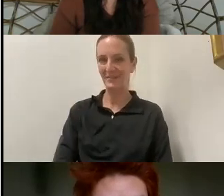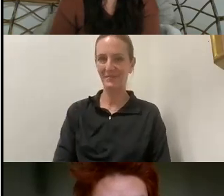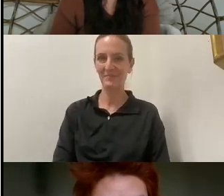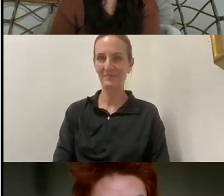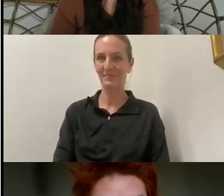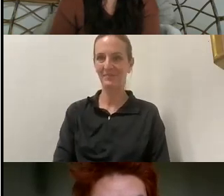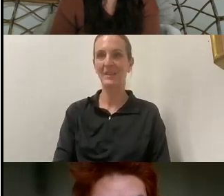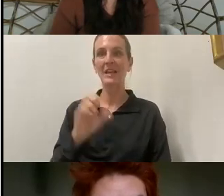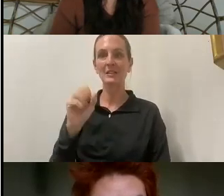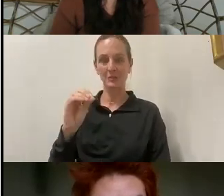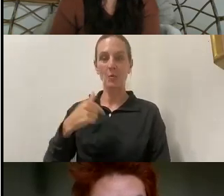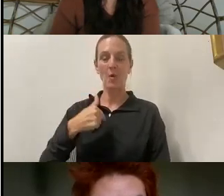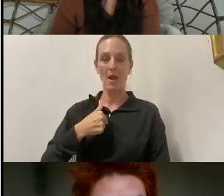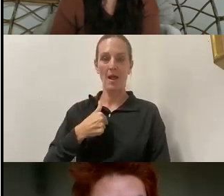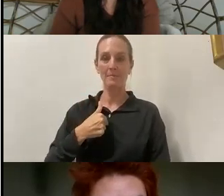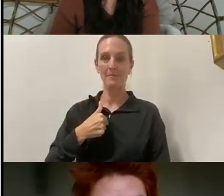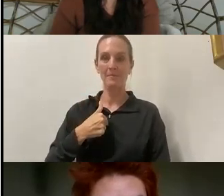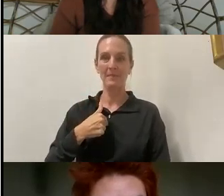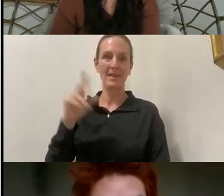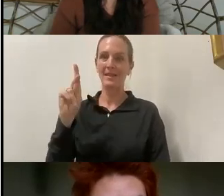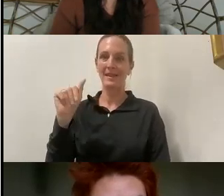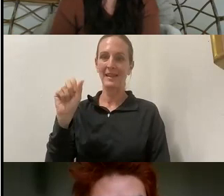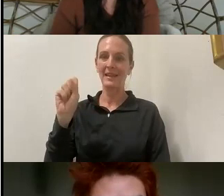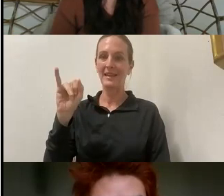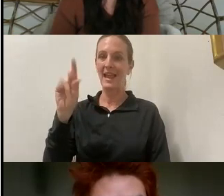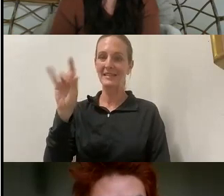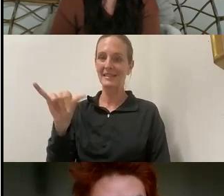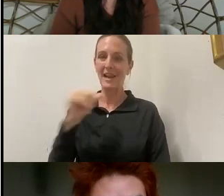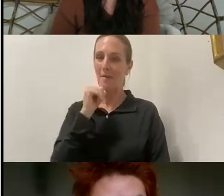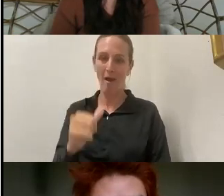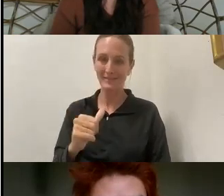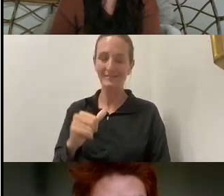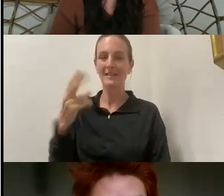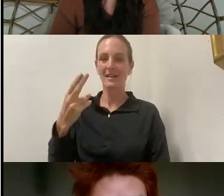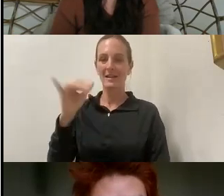So I'm not Kassidy, I'm actually Hillary. I coordinate the climate team.